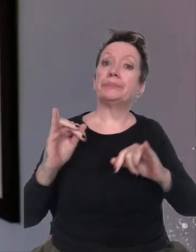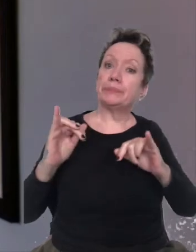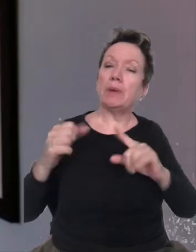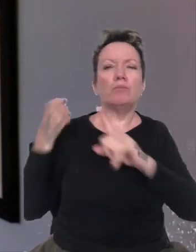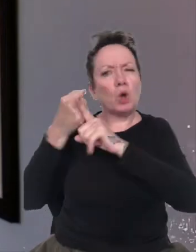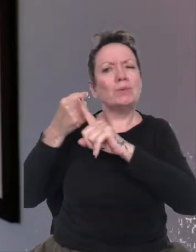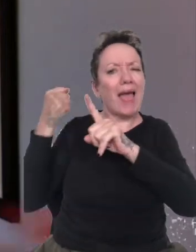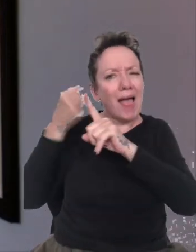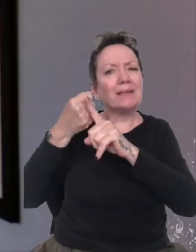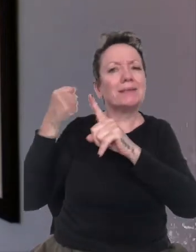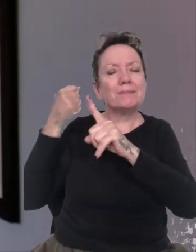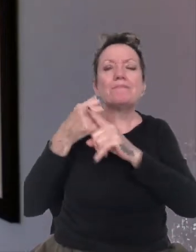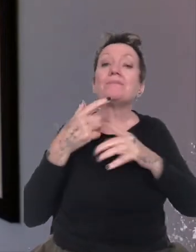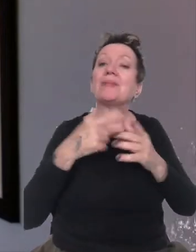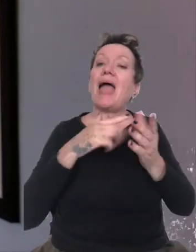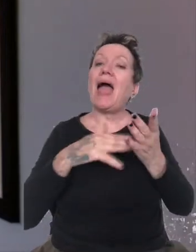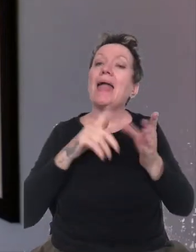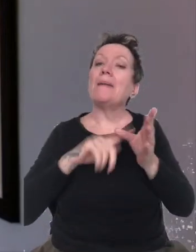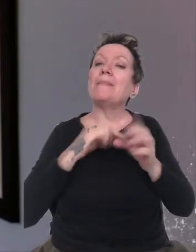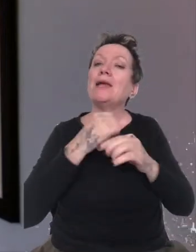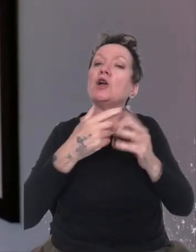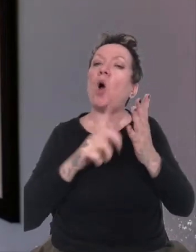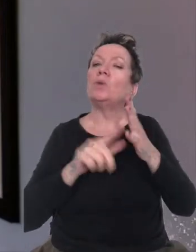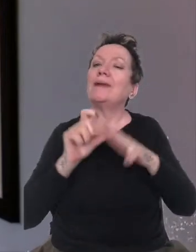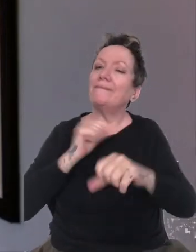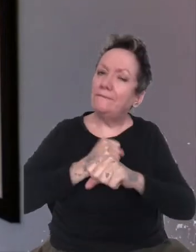Um, and Amy Golding kicked off the event by inviting us.